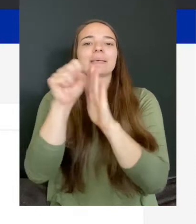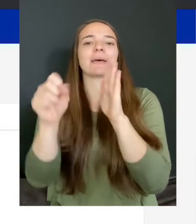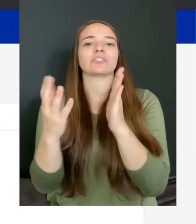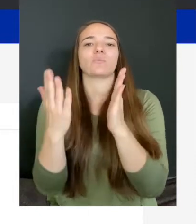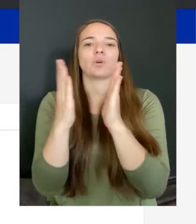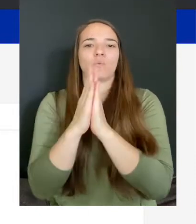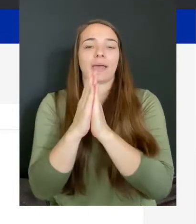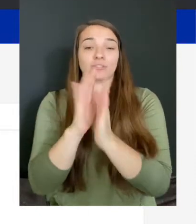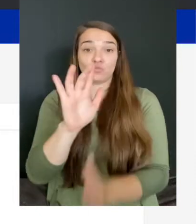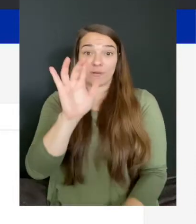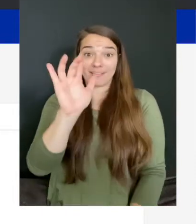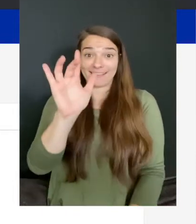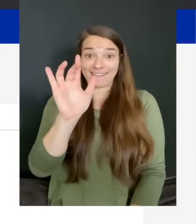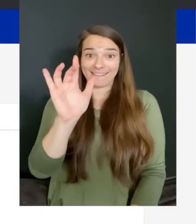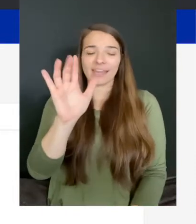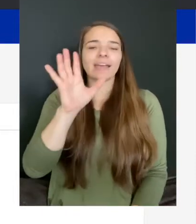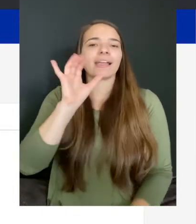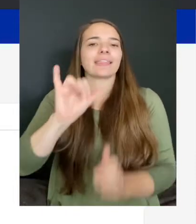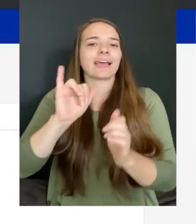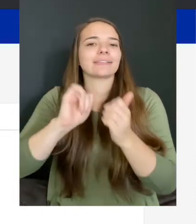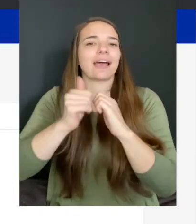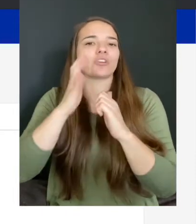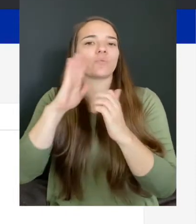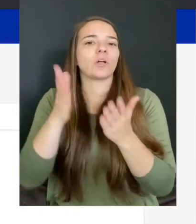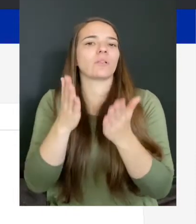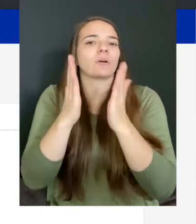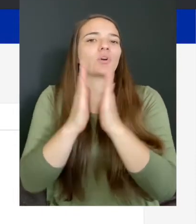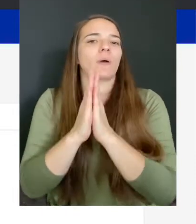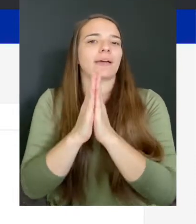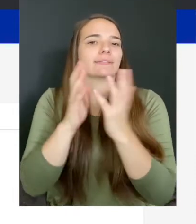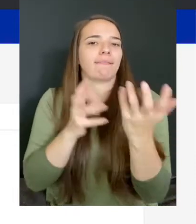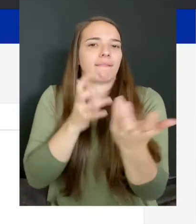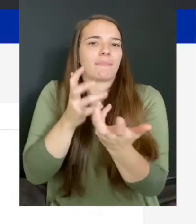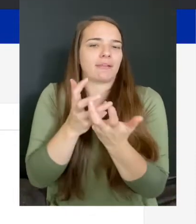semester request, that's how you're going to request your accommodations each semester,